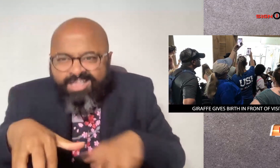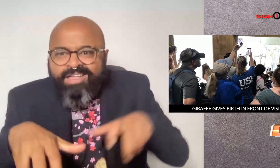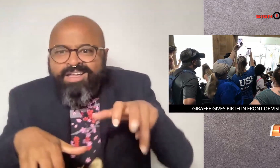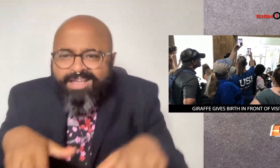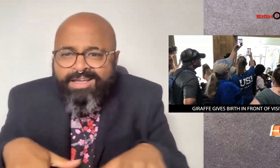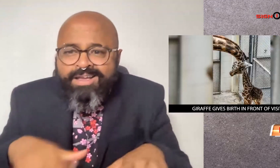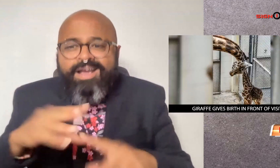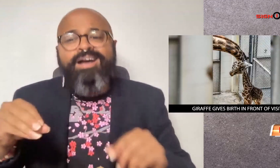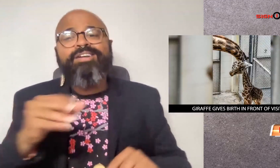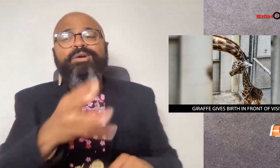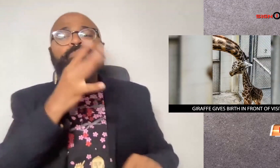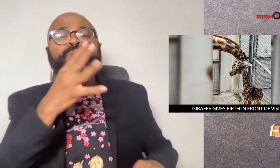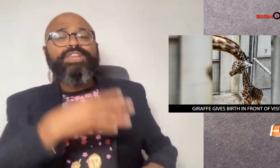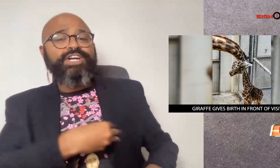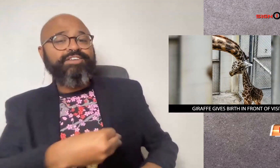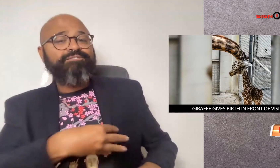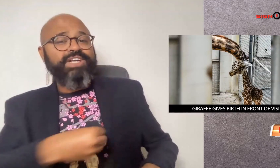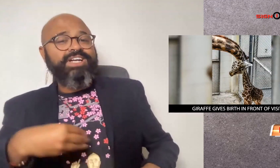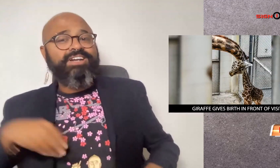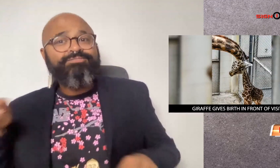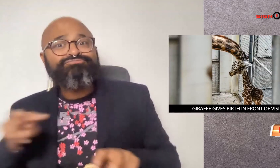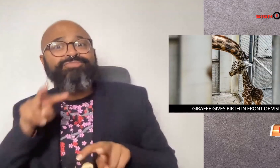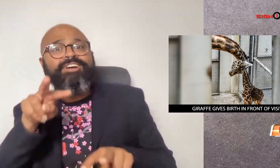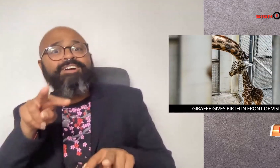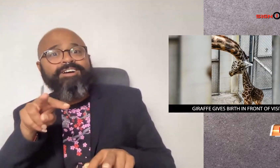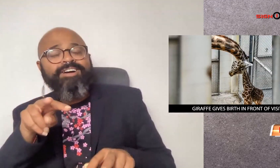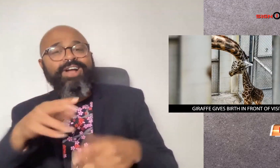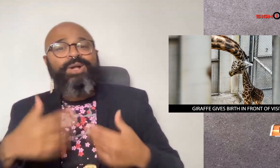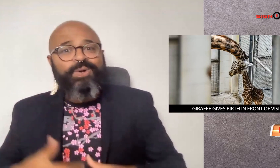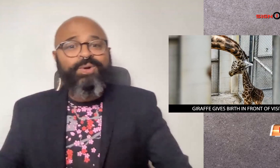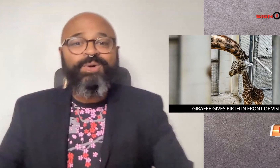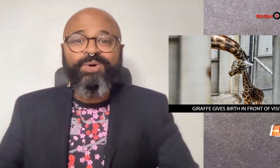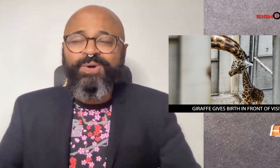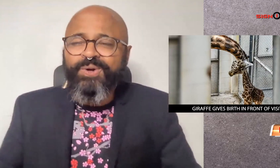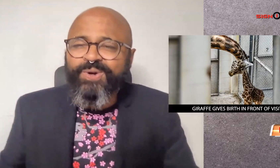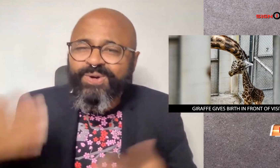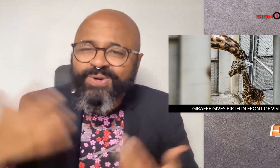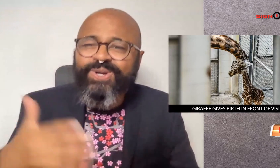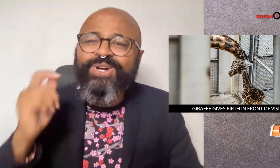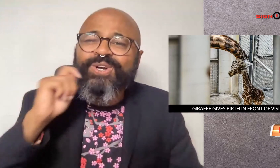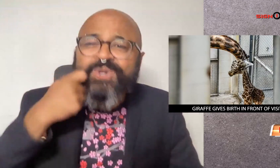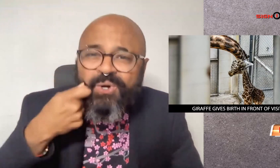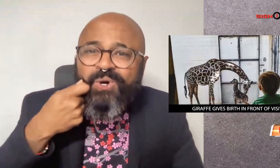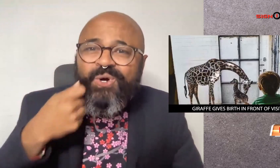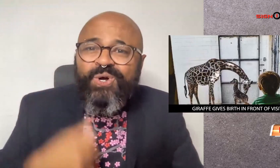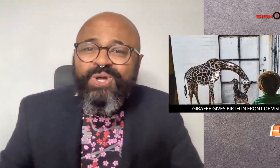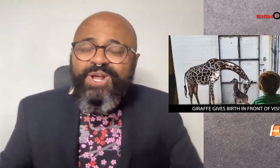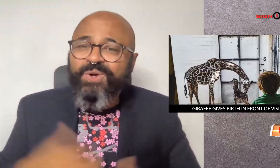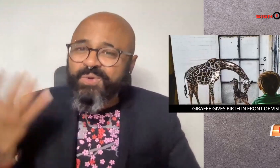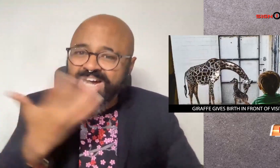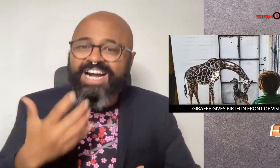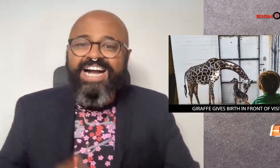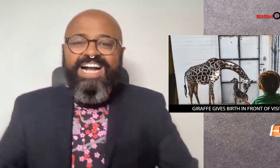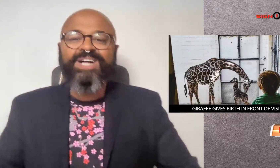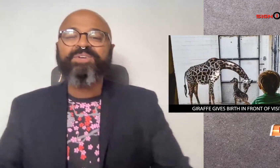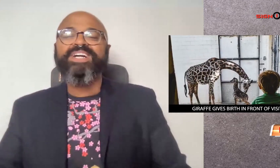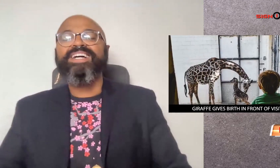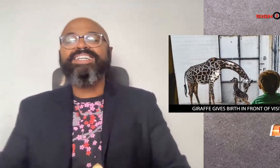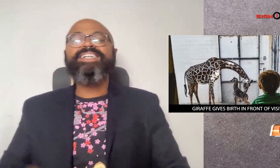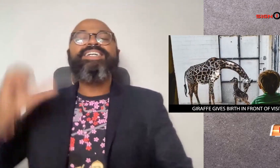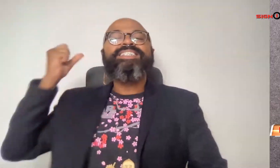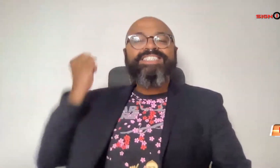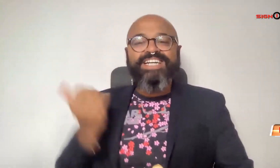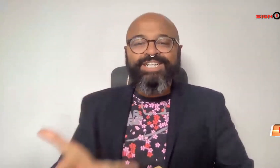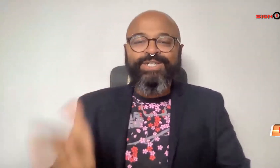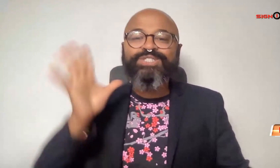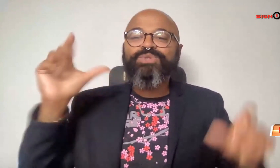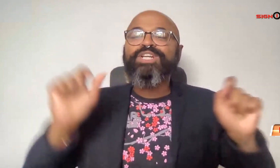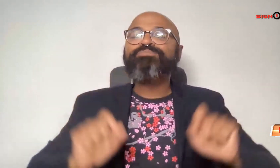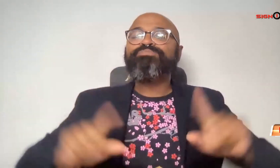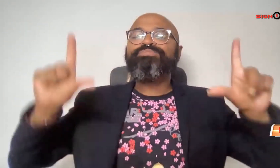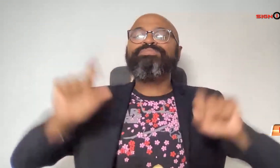wobbly steps and nursed at its mother's teat cool Sign1News will be broadcasting updates